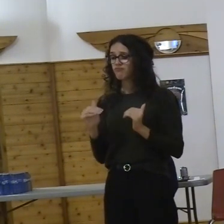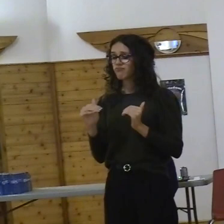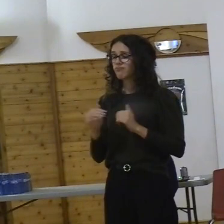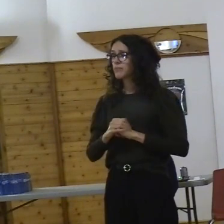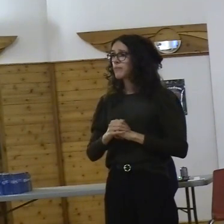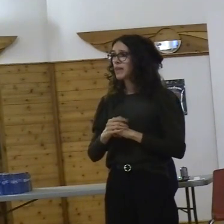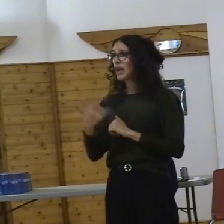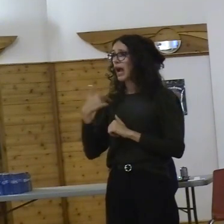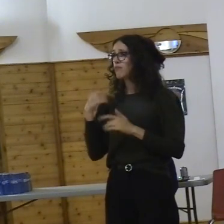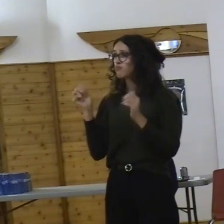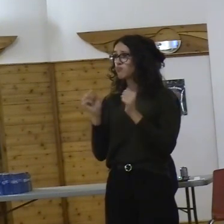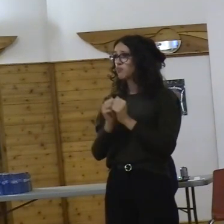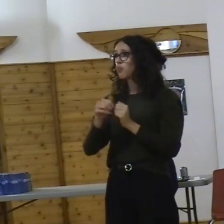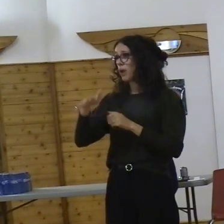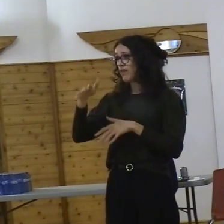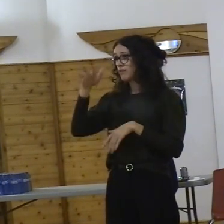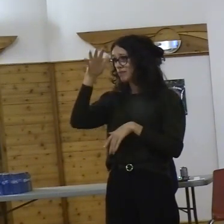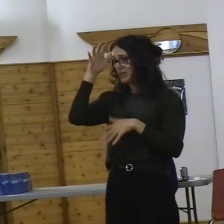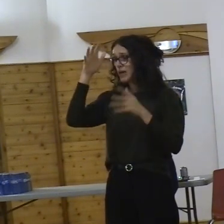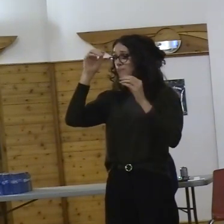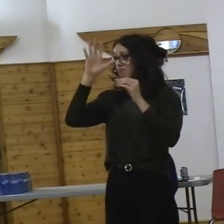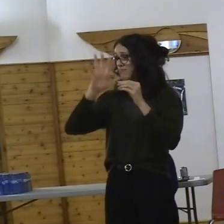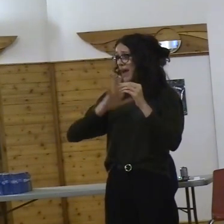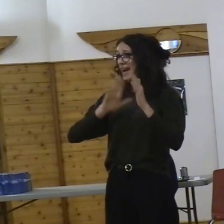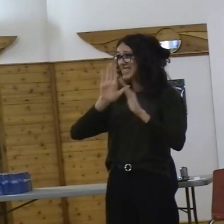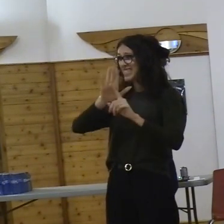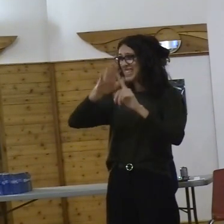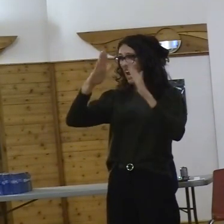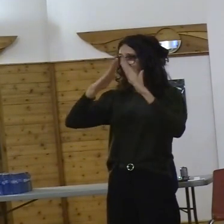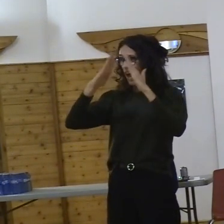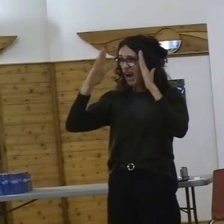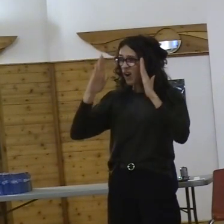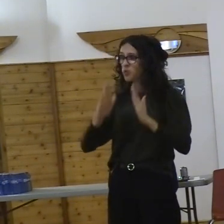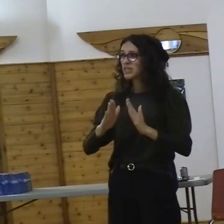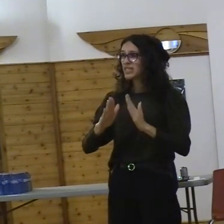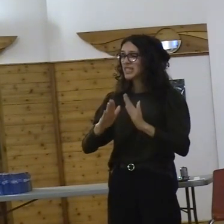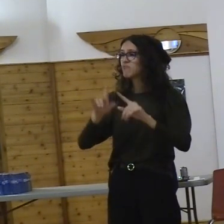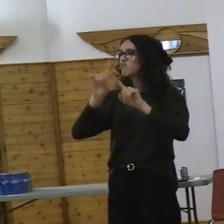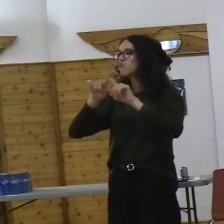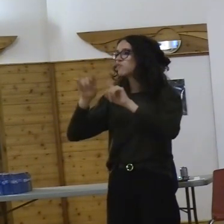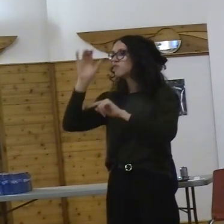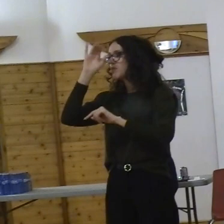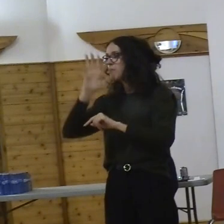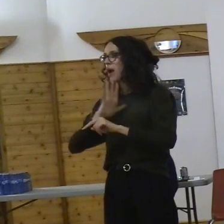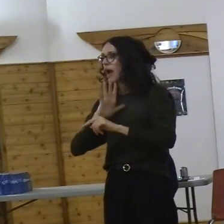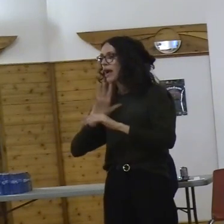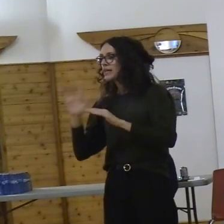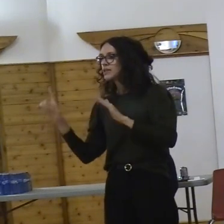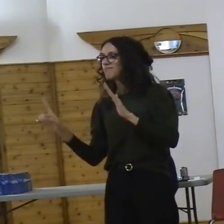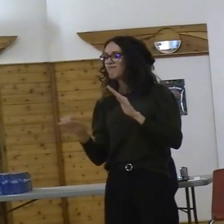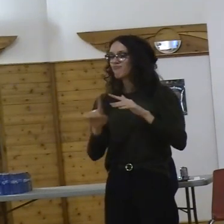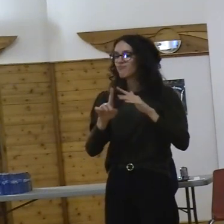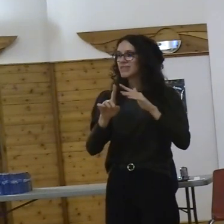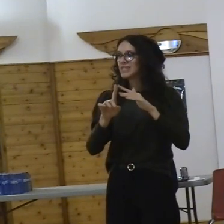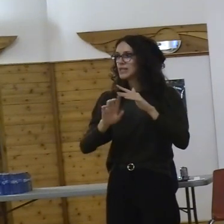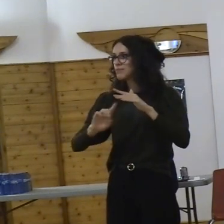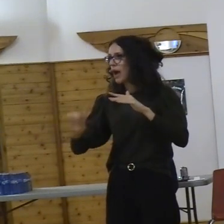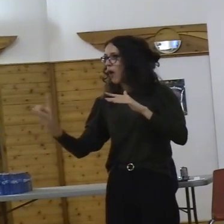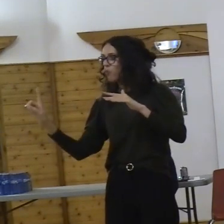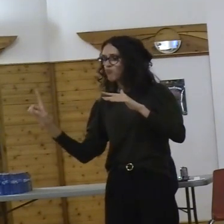He was a sex trafficker. He used to look at me and tell me, but Cam you are so beautiful for an Indigenous woman.